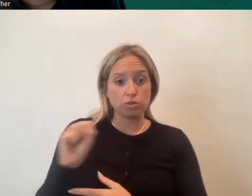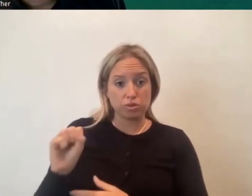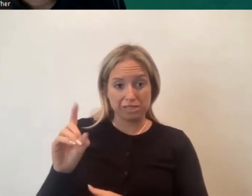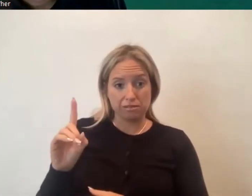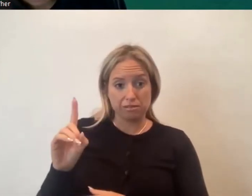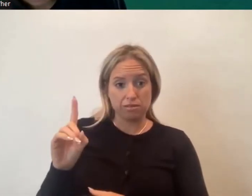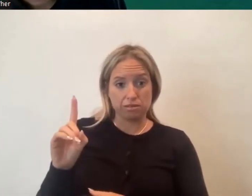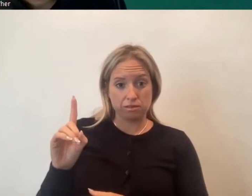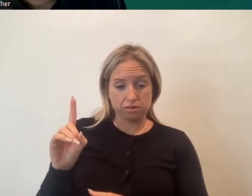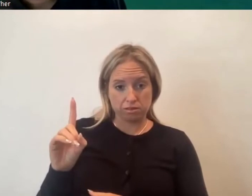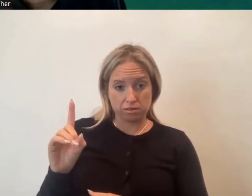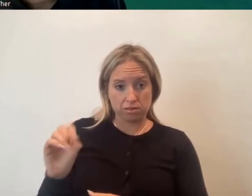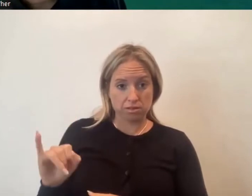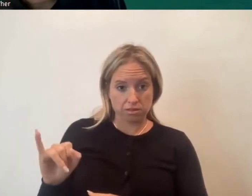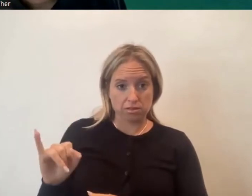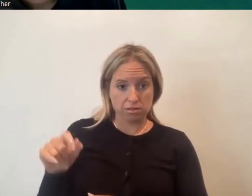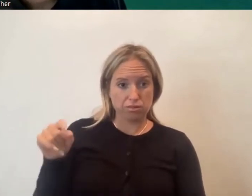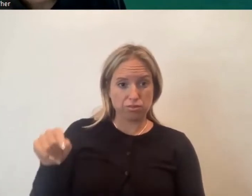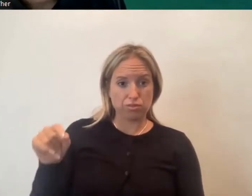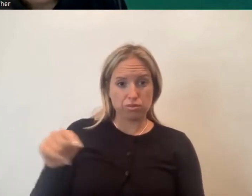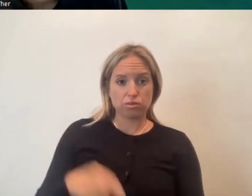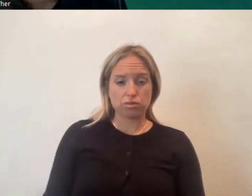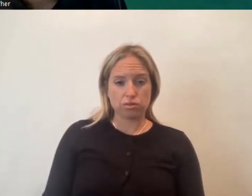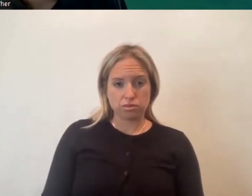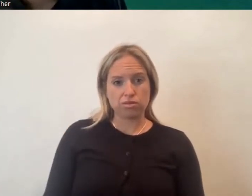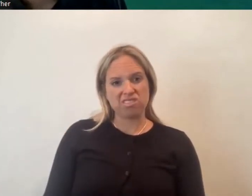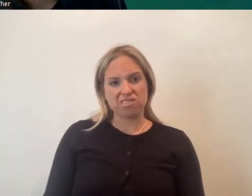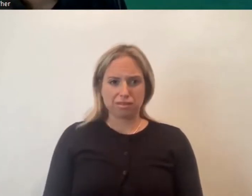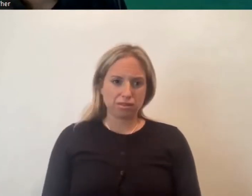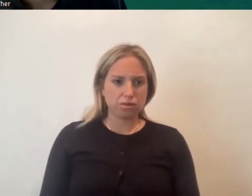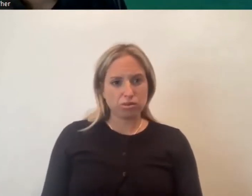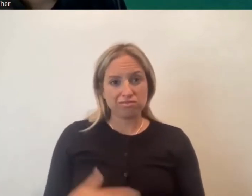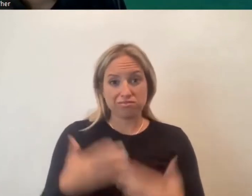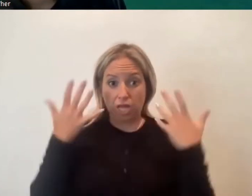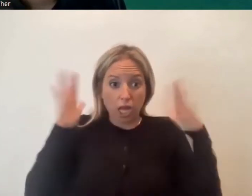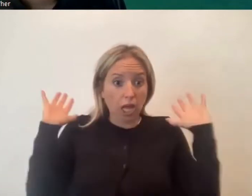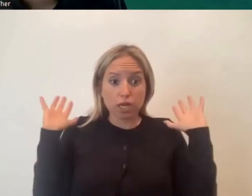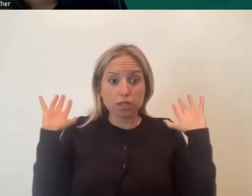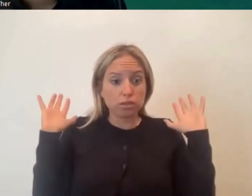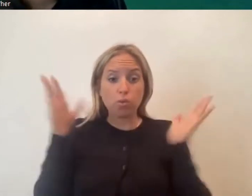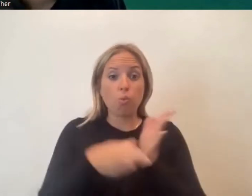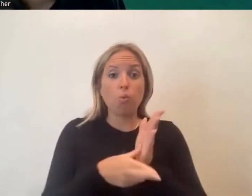disability and is that it? Are they going to review my case periodically?